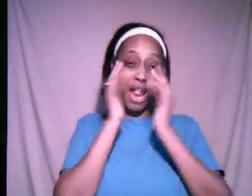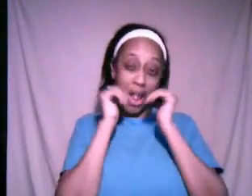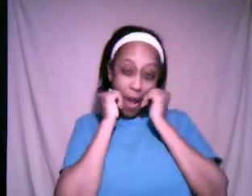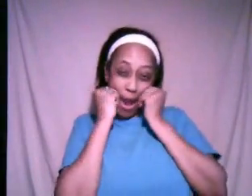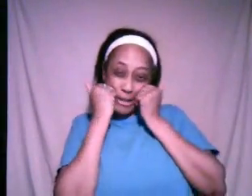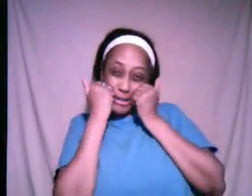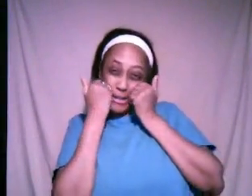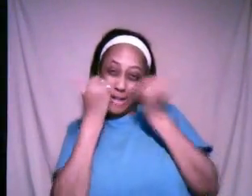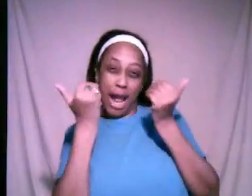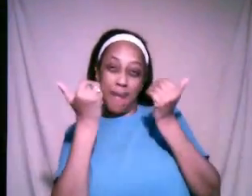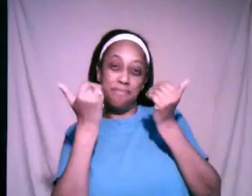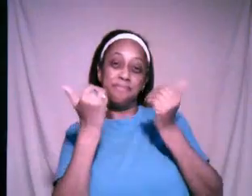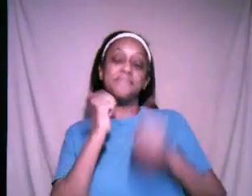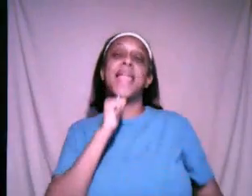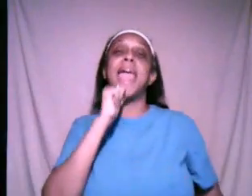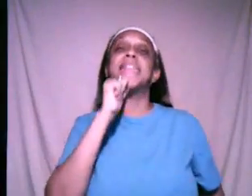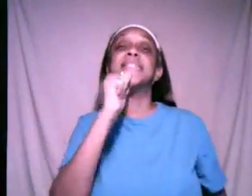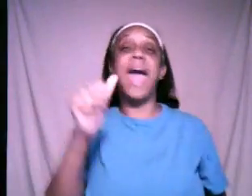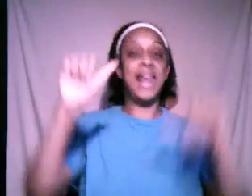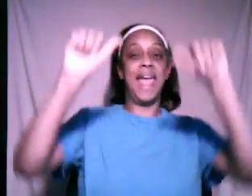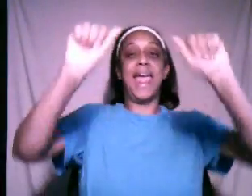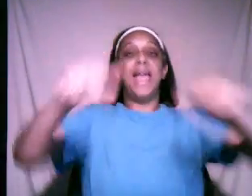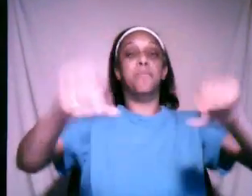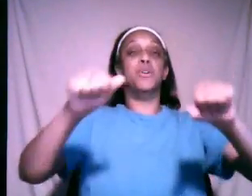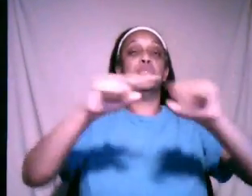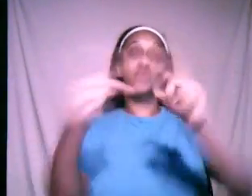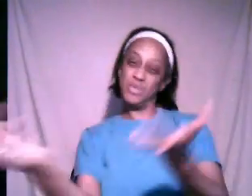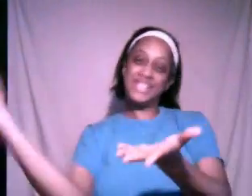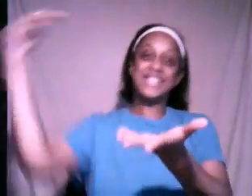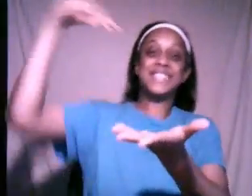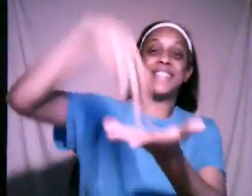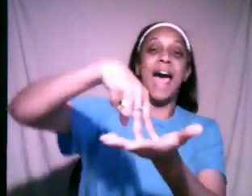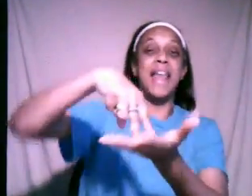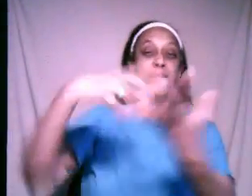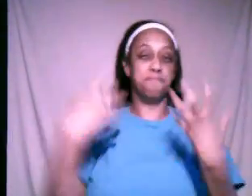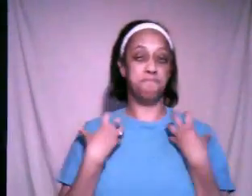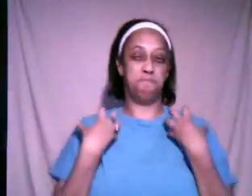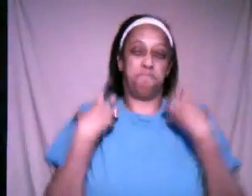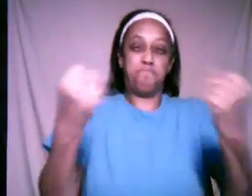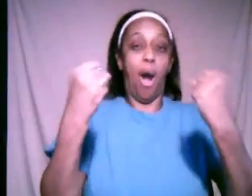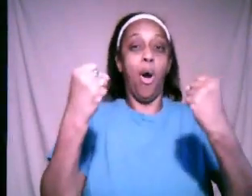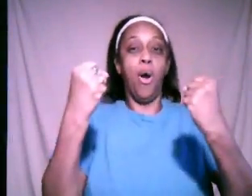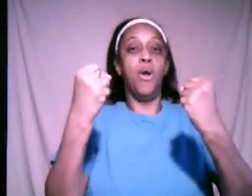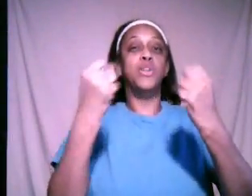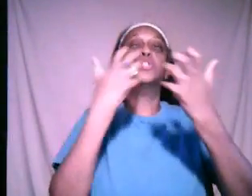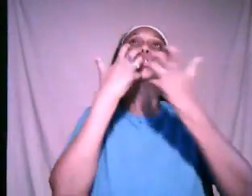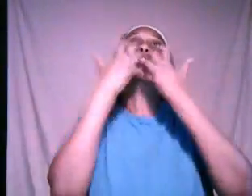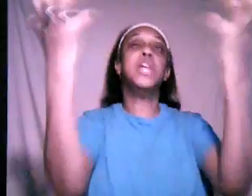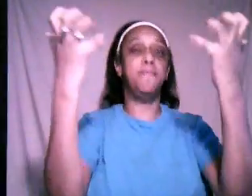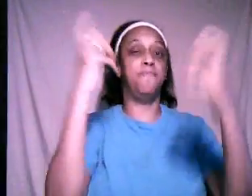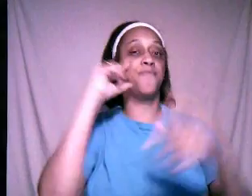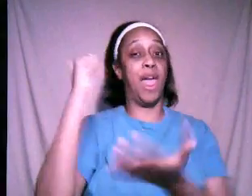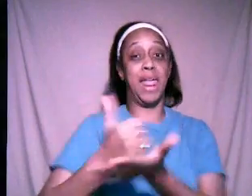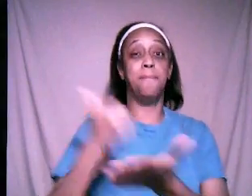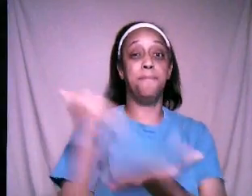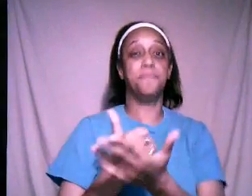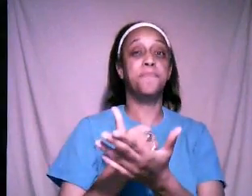ashamed of, not able to stand up bold screaming for help!